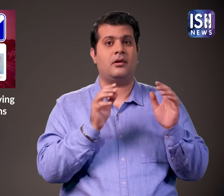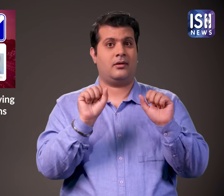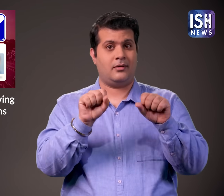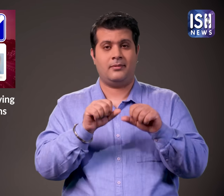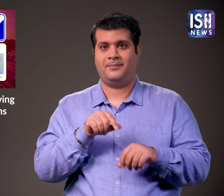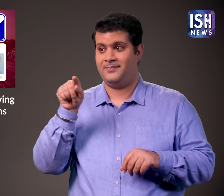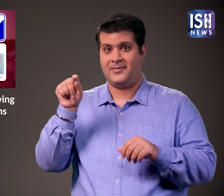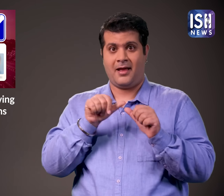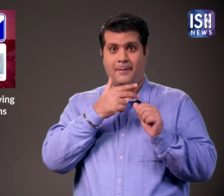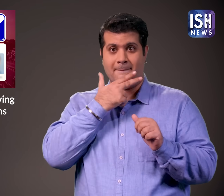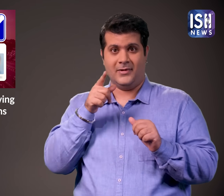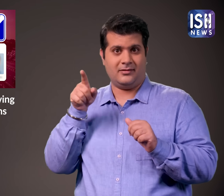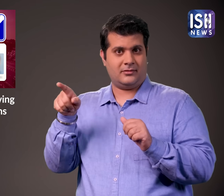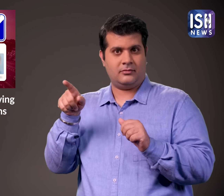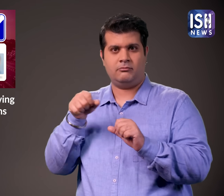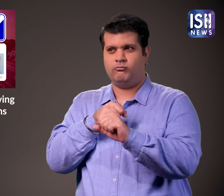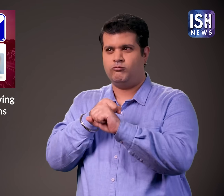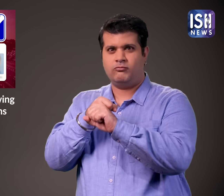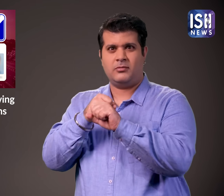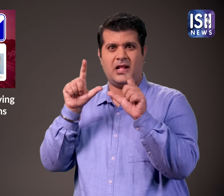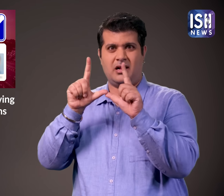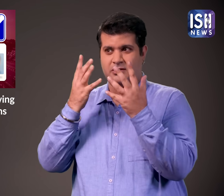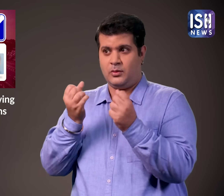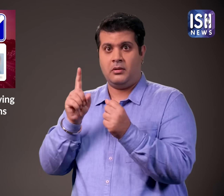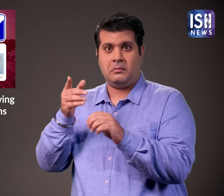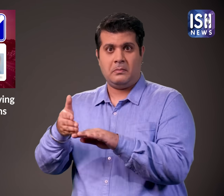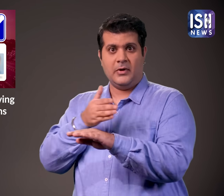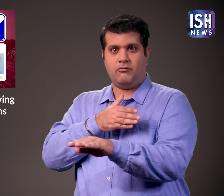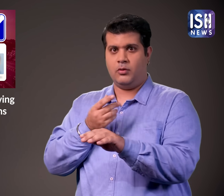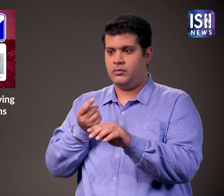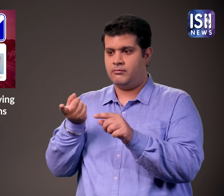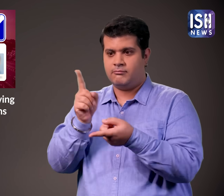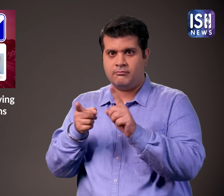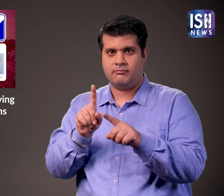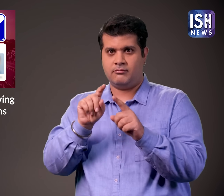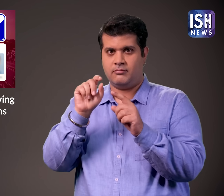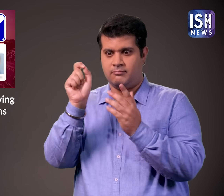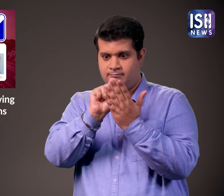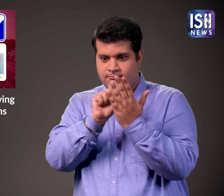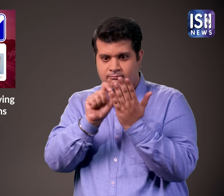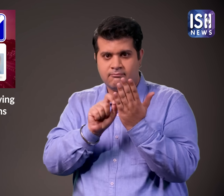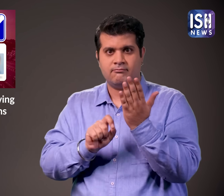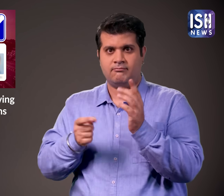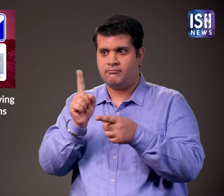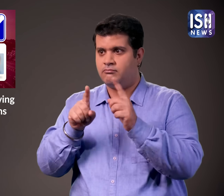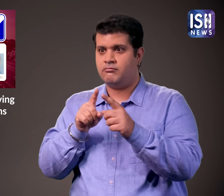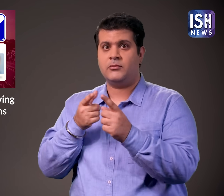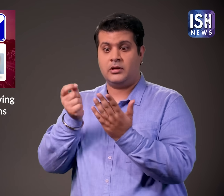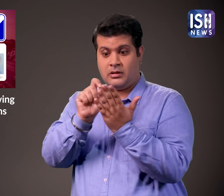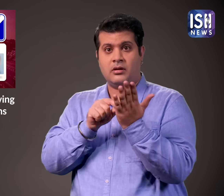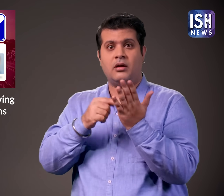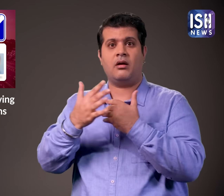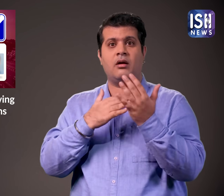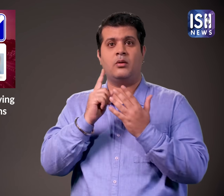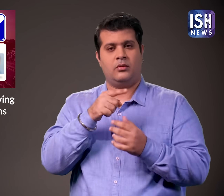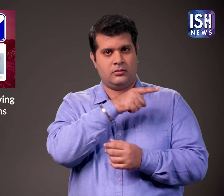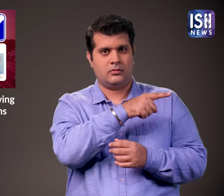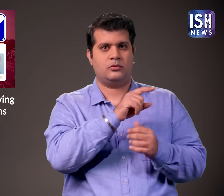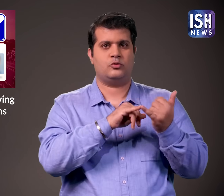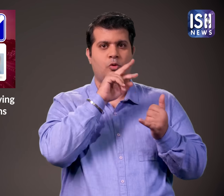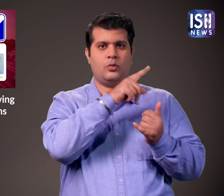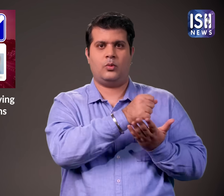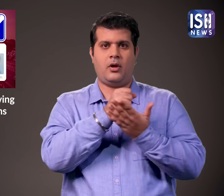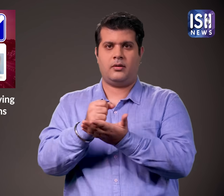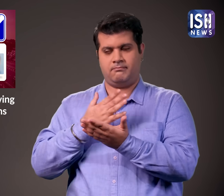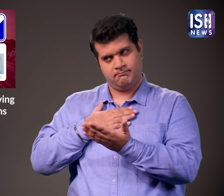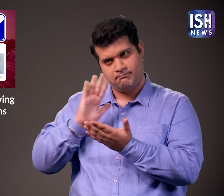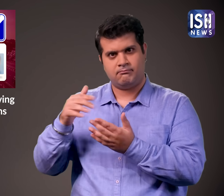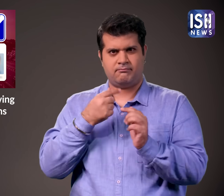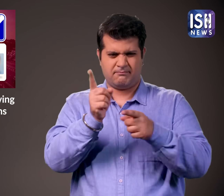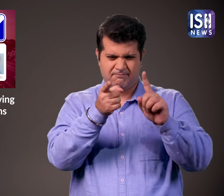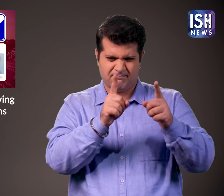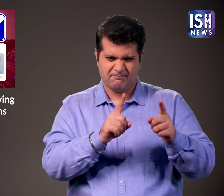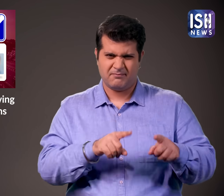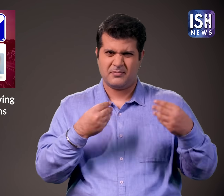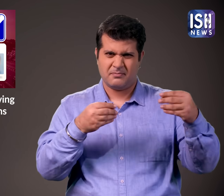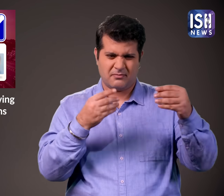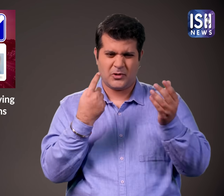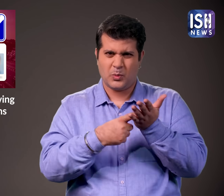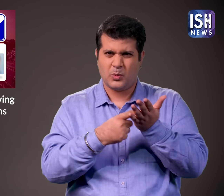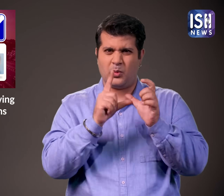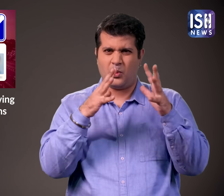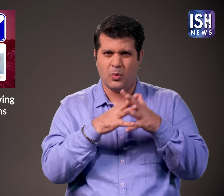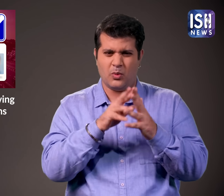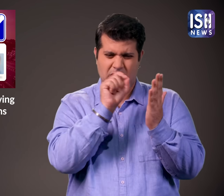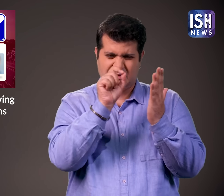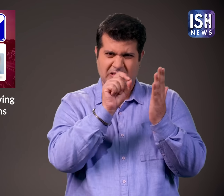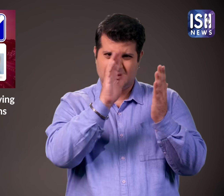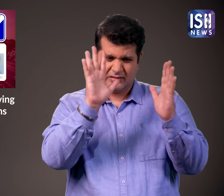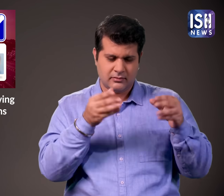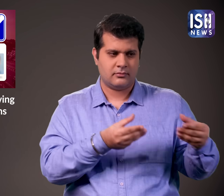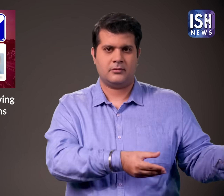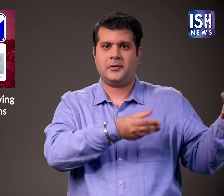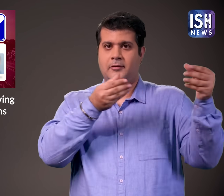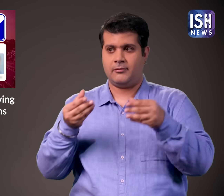As we are aware, Aman advocated for the driving license, however the letters and documents were all drafted by Sonu Verma.